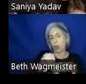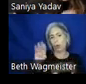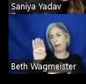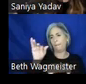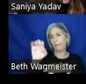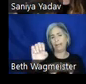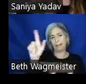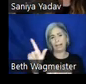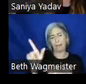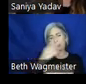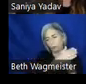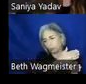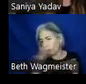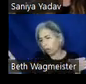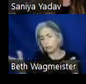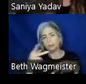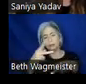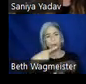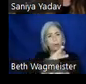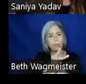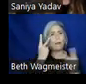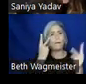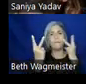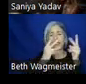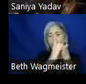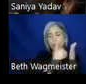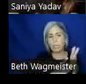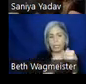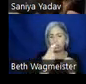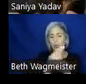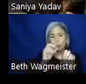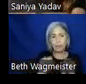products for consistency and visual design and usability and in our case, accessibility.